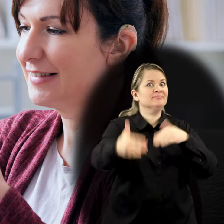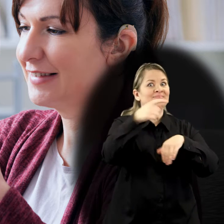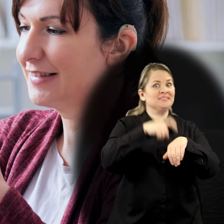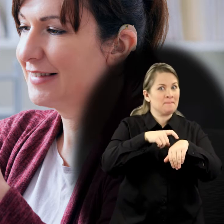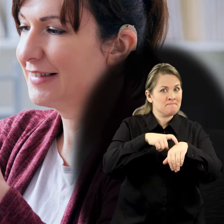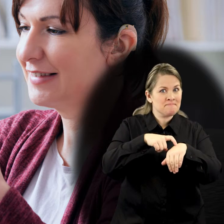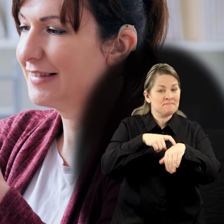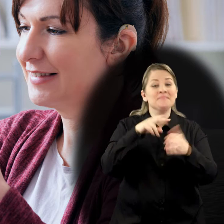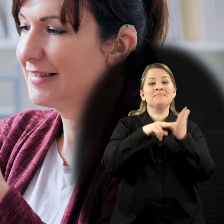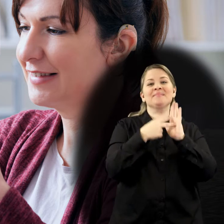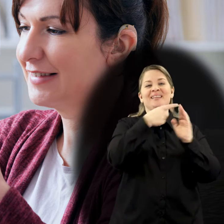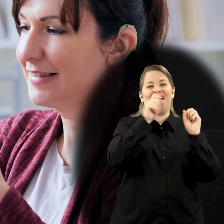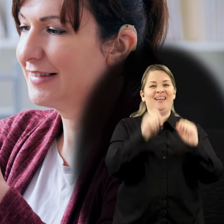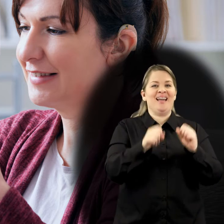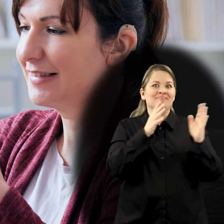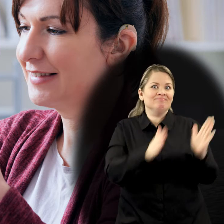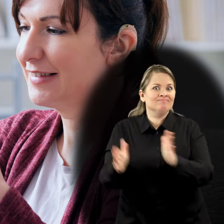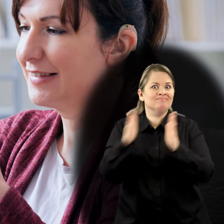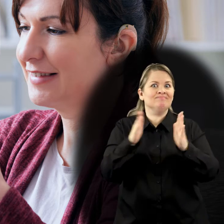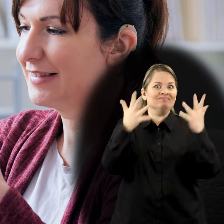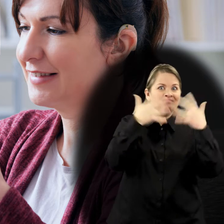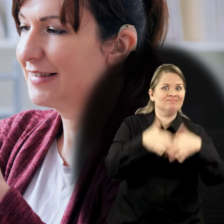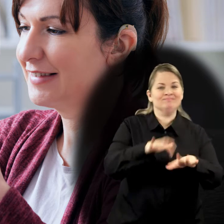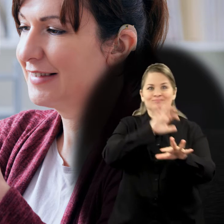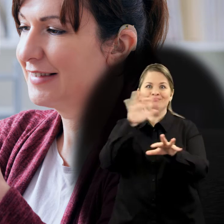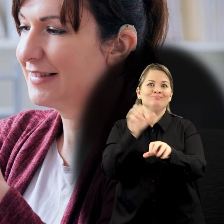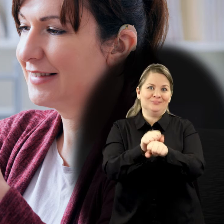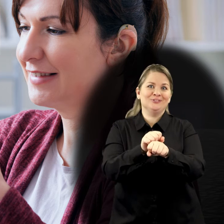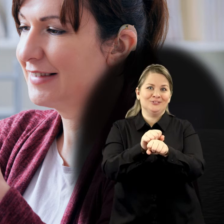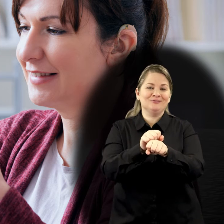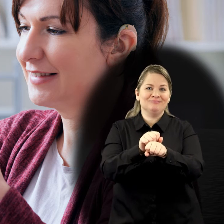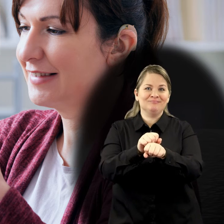This gives the organization time to make arrangements.